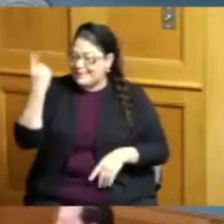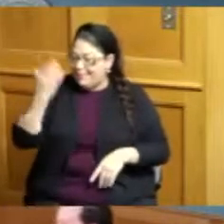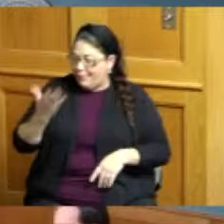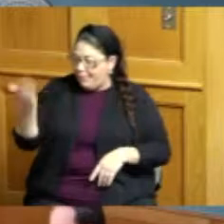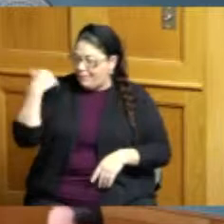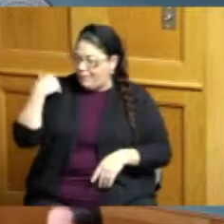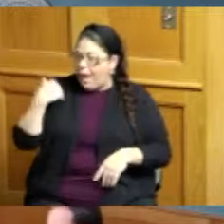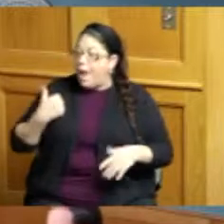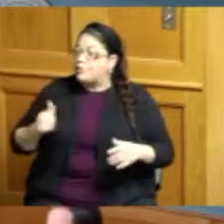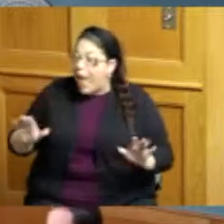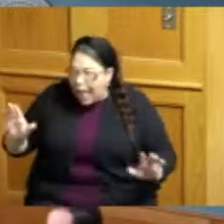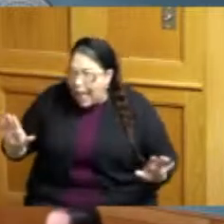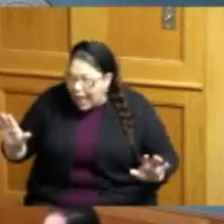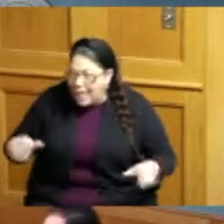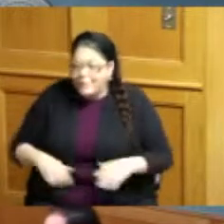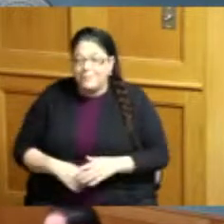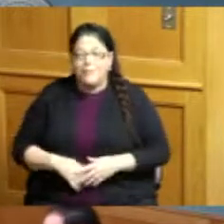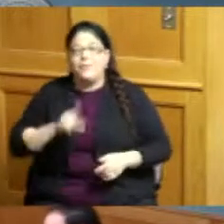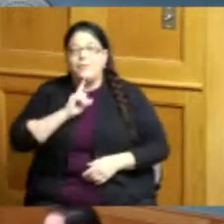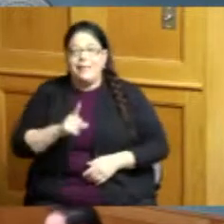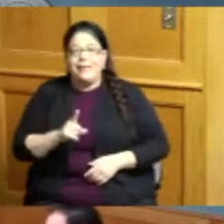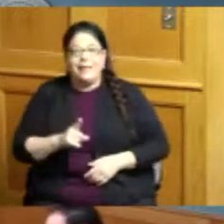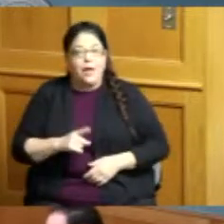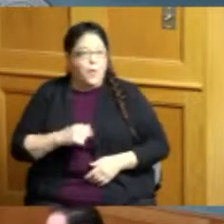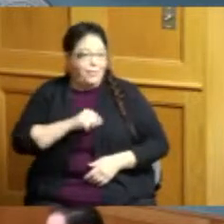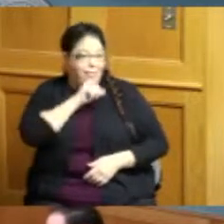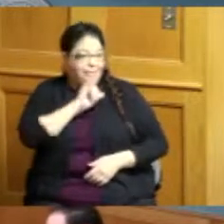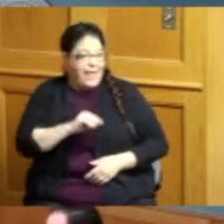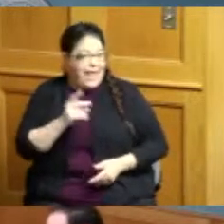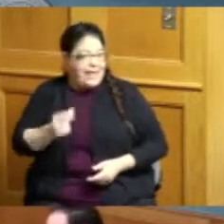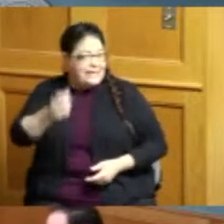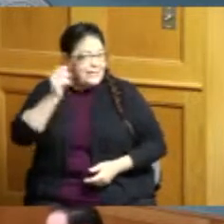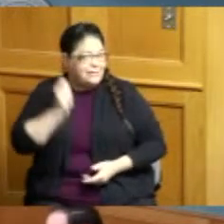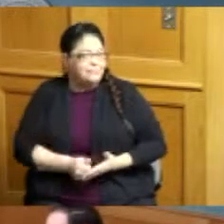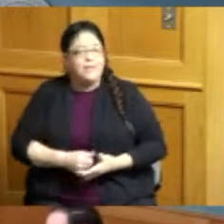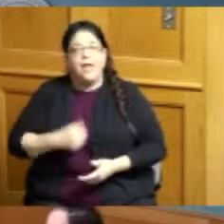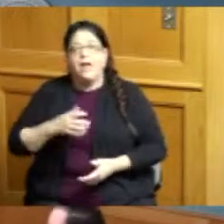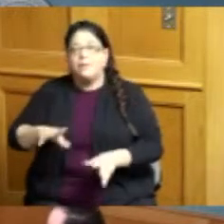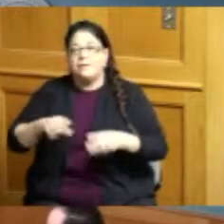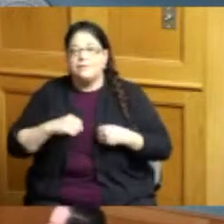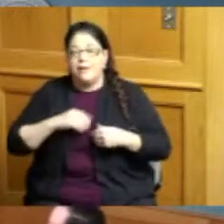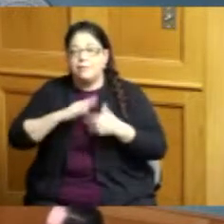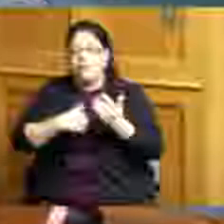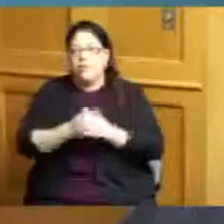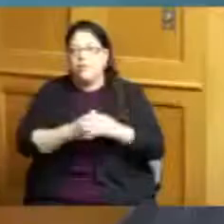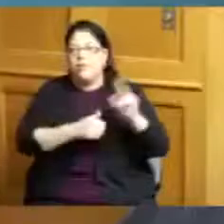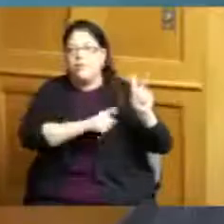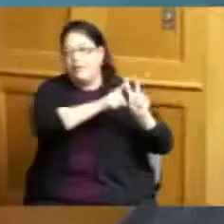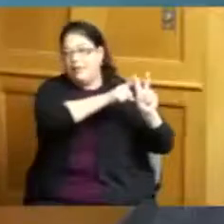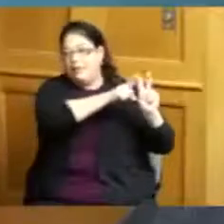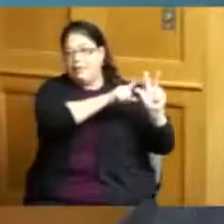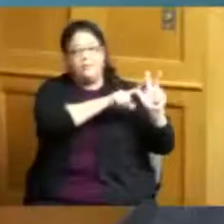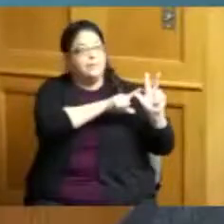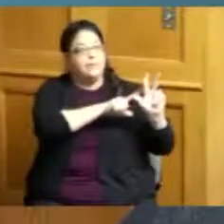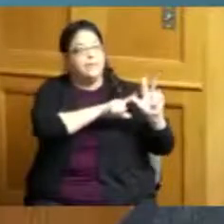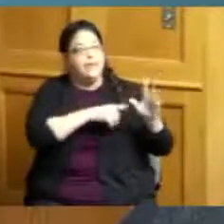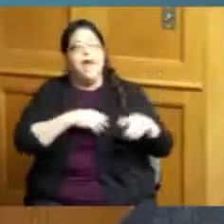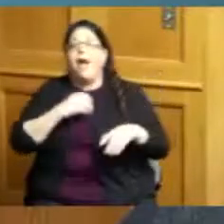we got it okay yes I love this okay so I moved to adapt item number three I'm going to approve